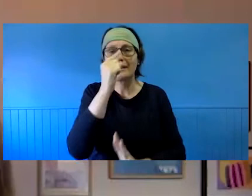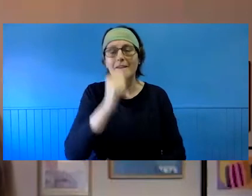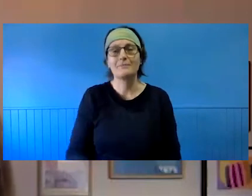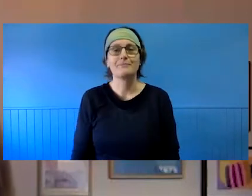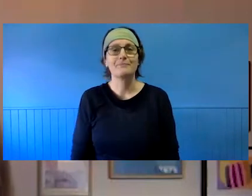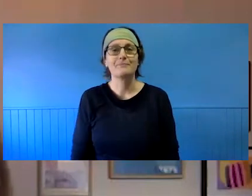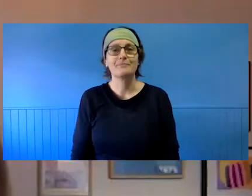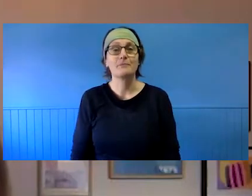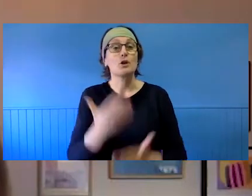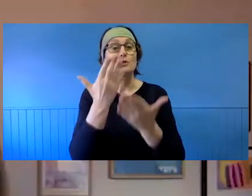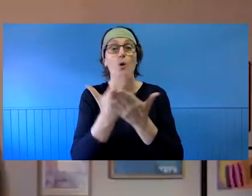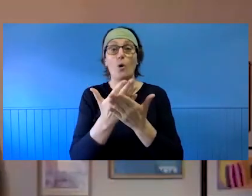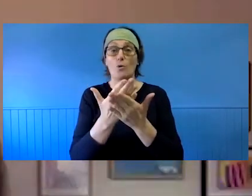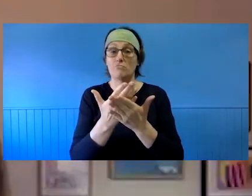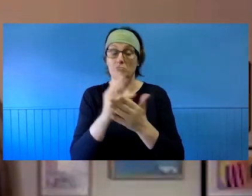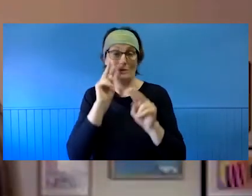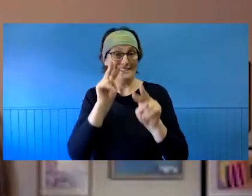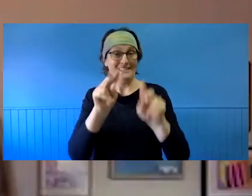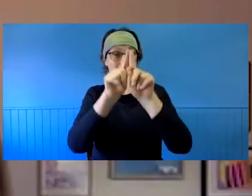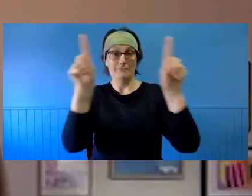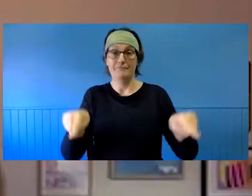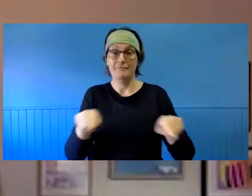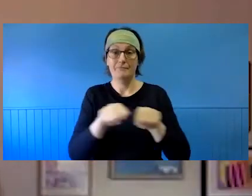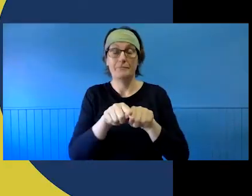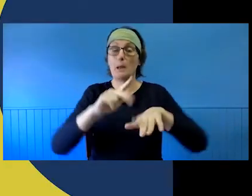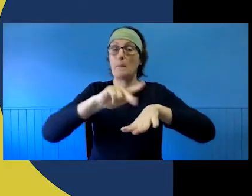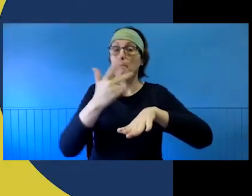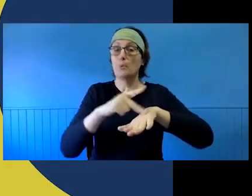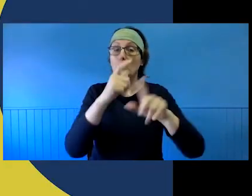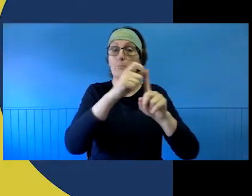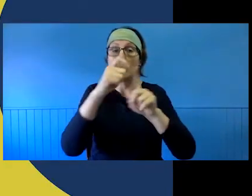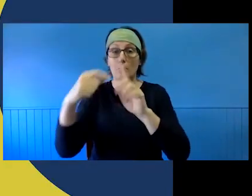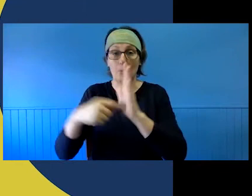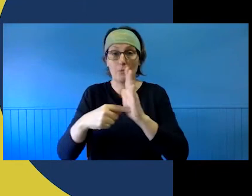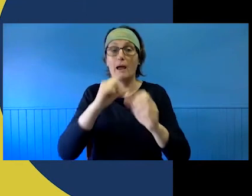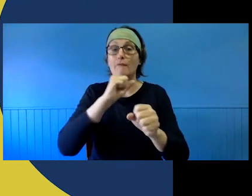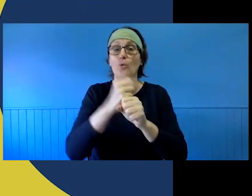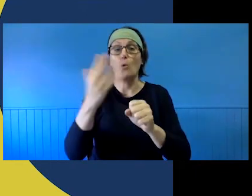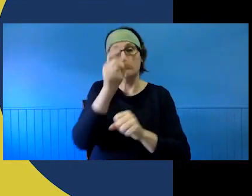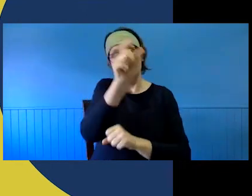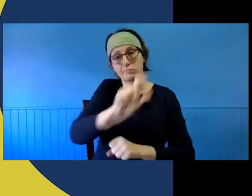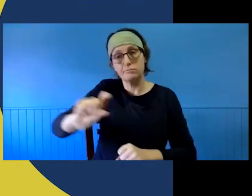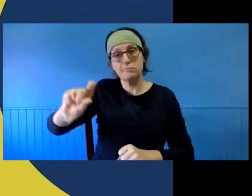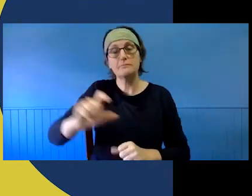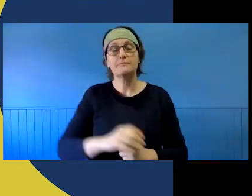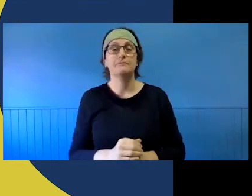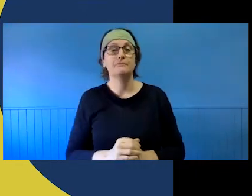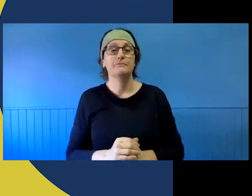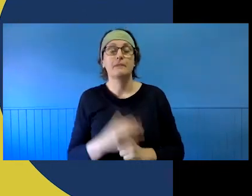Currently on screen is a blue PowerPoint slide with a gold semi circle in the top right corner, there is some gold, orange